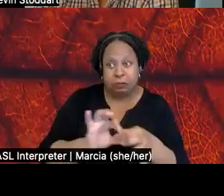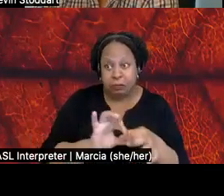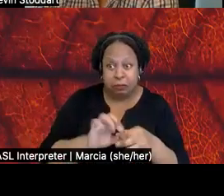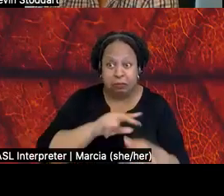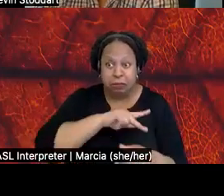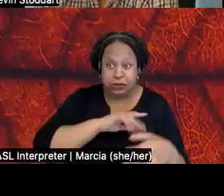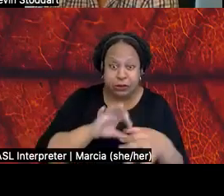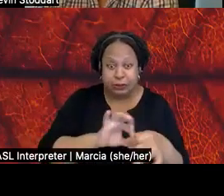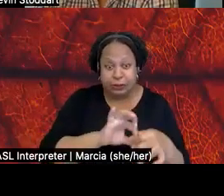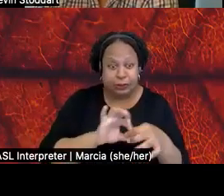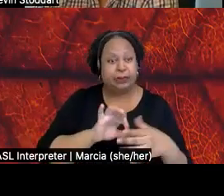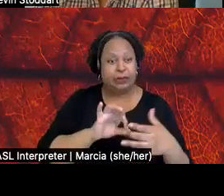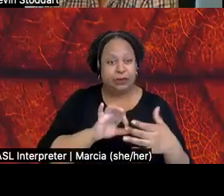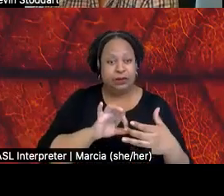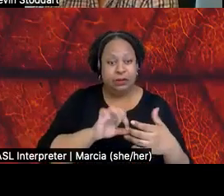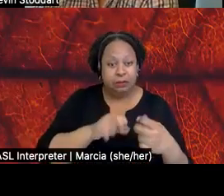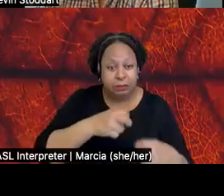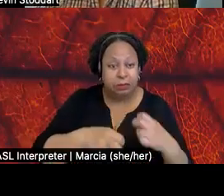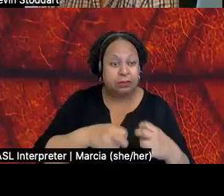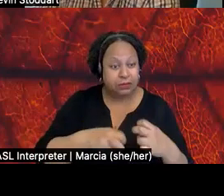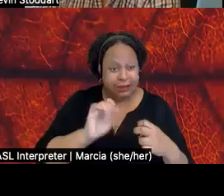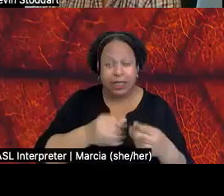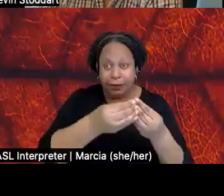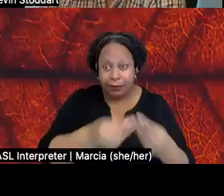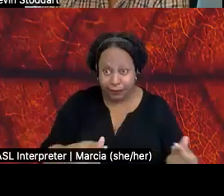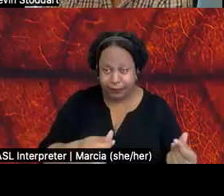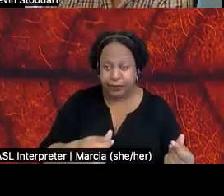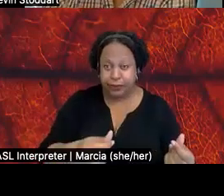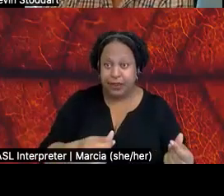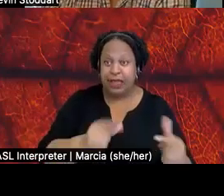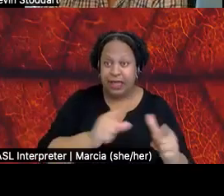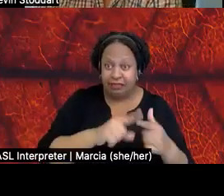purpose of work or the chosen area of practice?